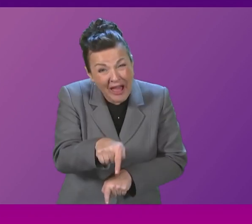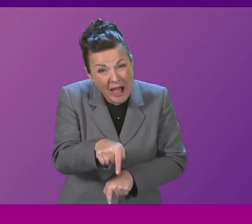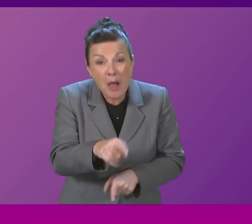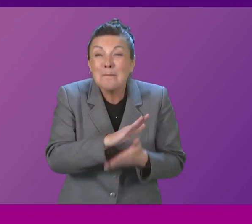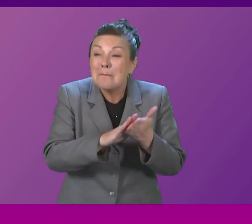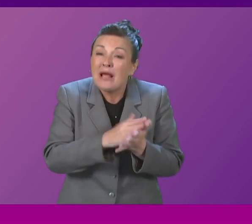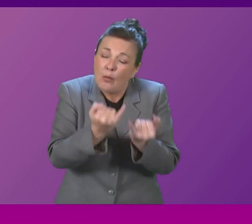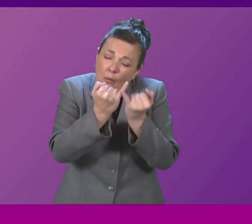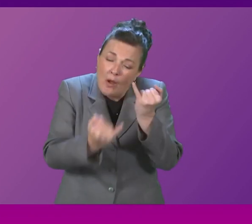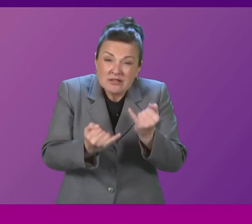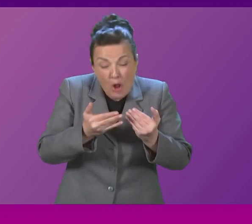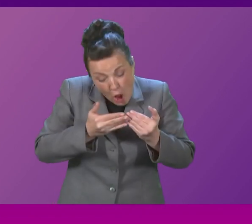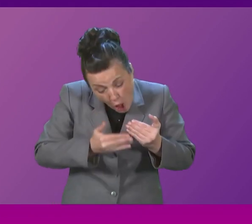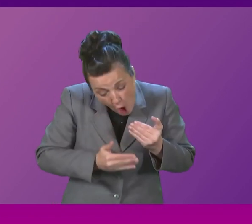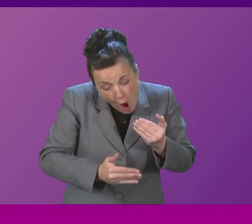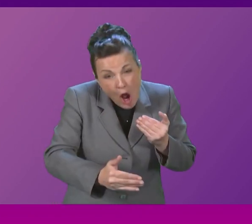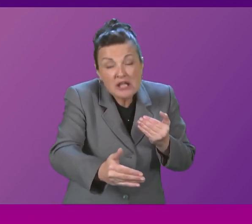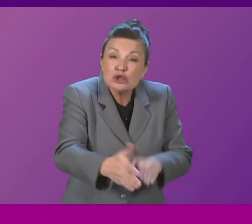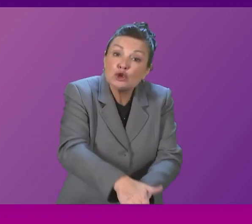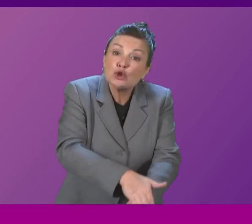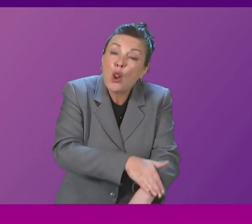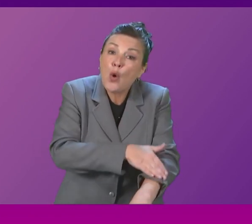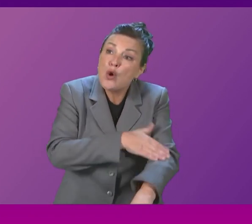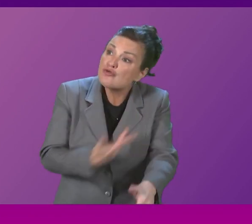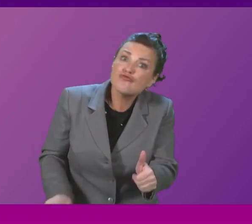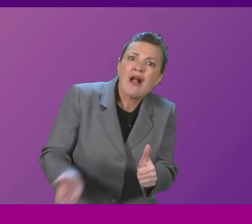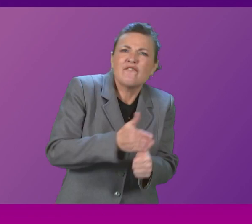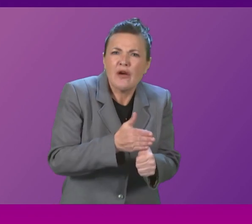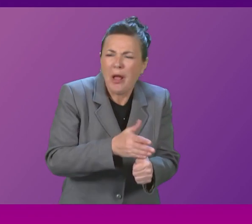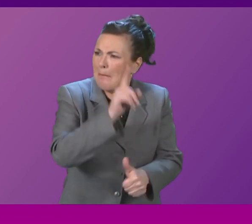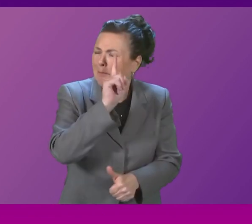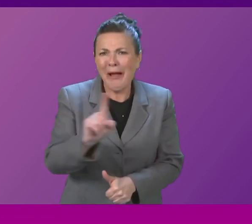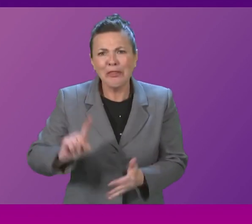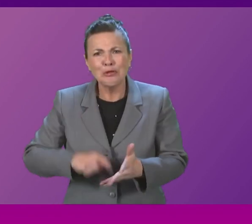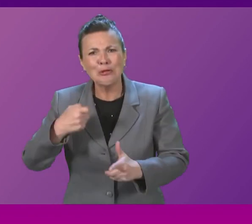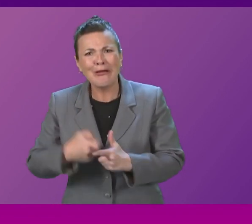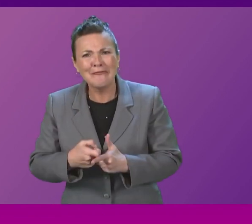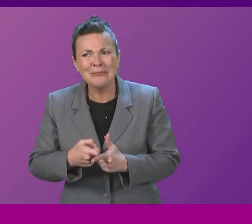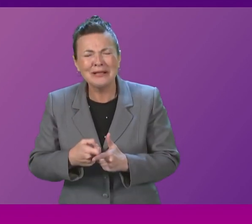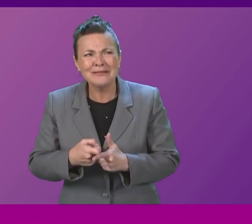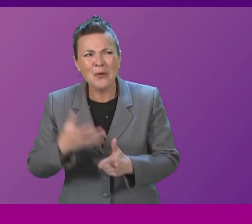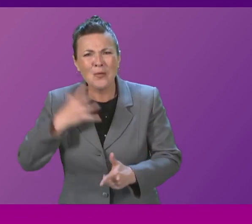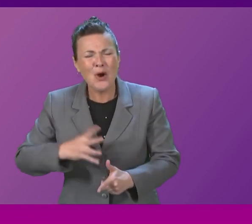and slowest recoveries, but the UK Government seems determined to repeat the same mistakes.